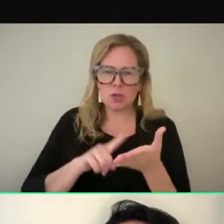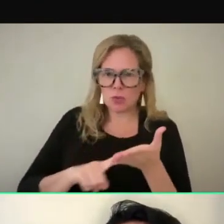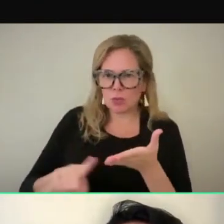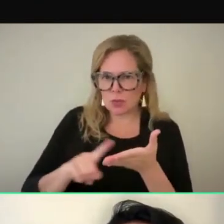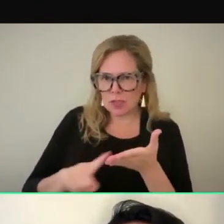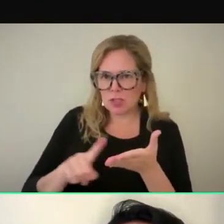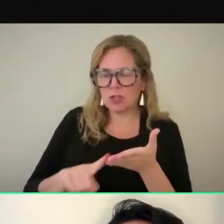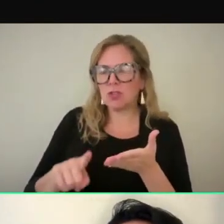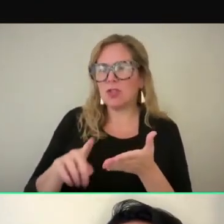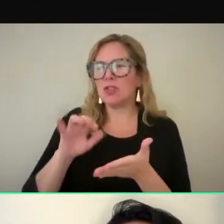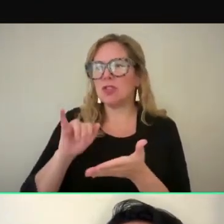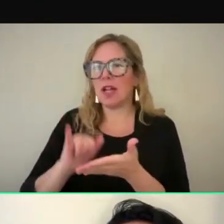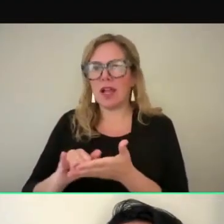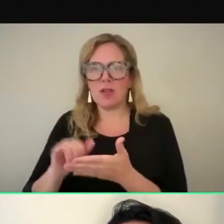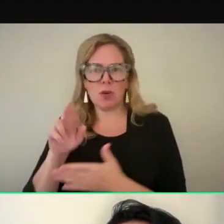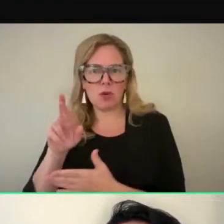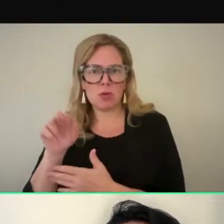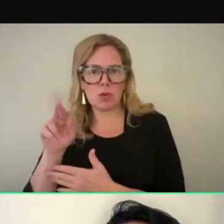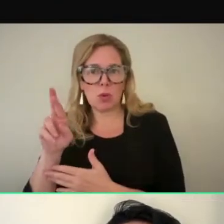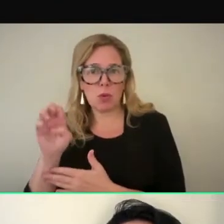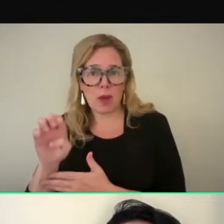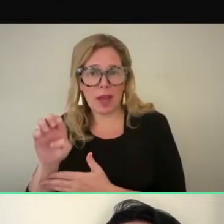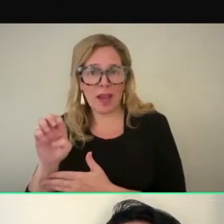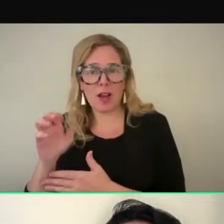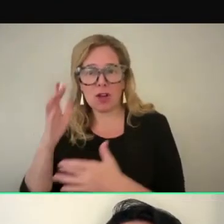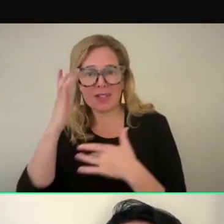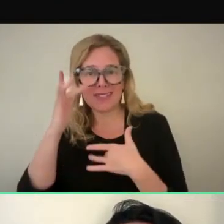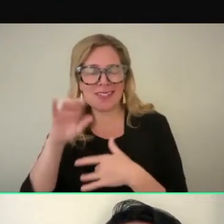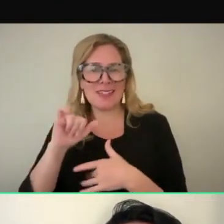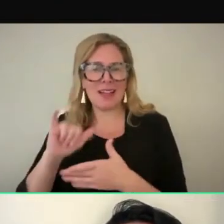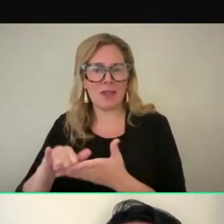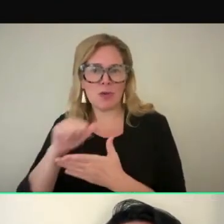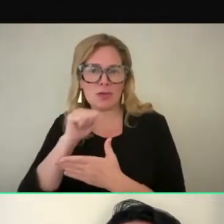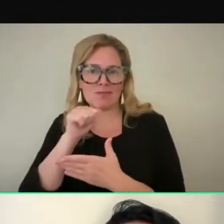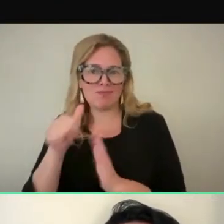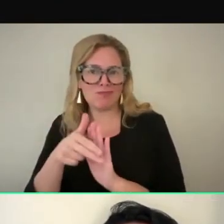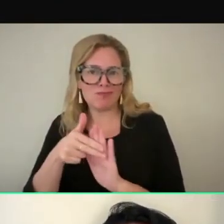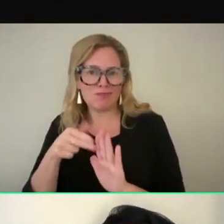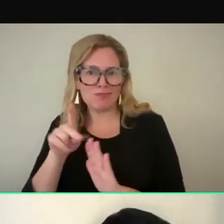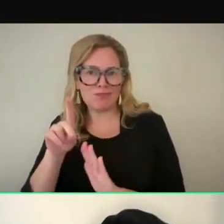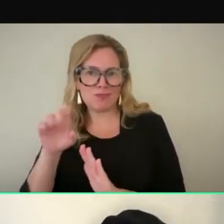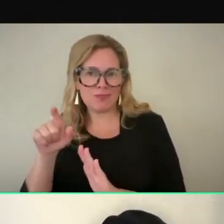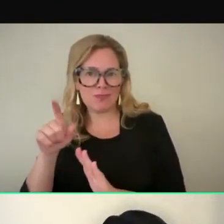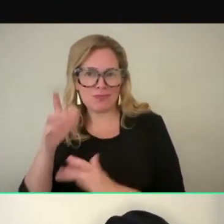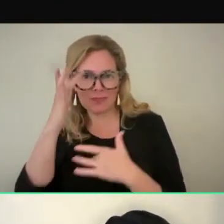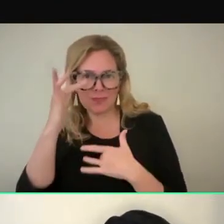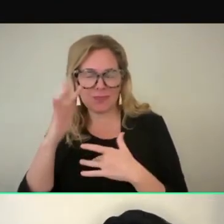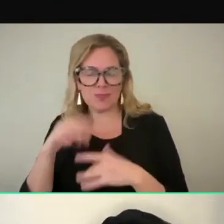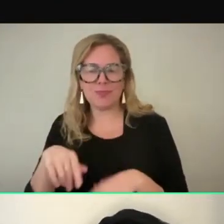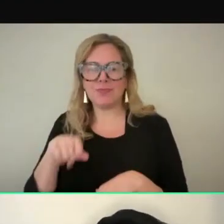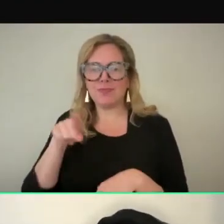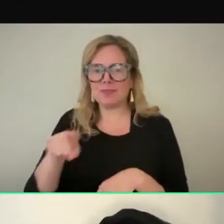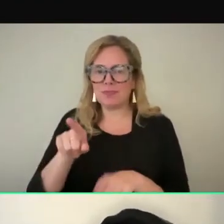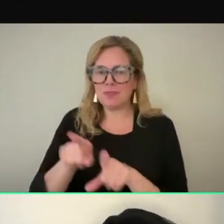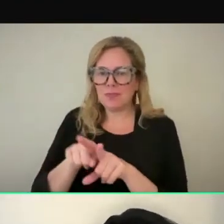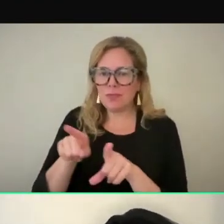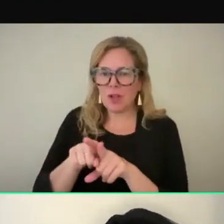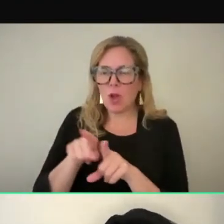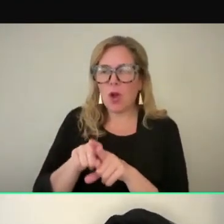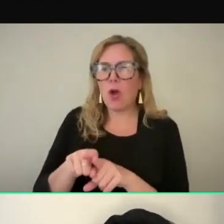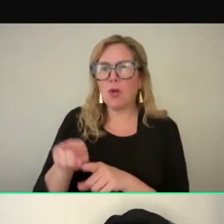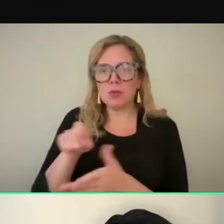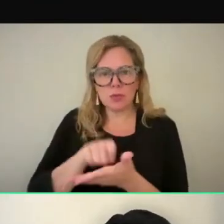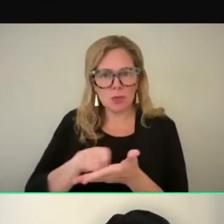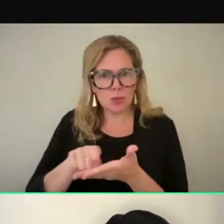She's editor-in-chief of the American Journal of Bioethical Empirical Research, and she's